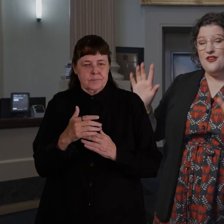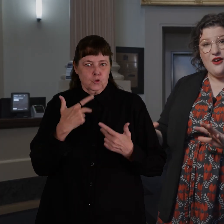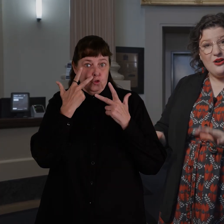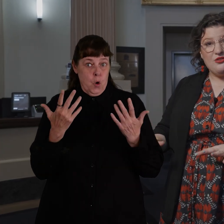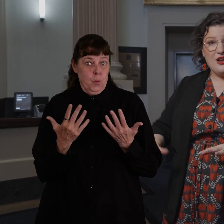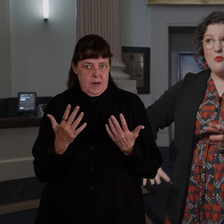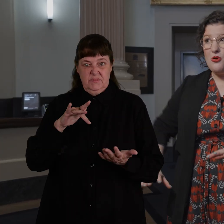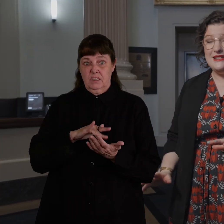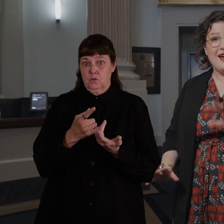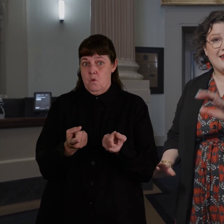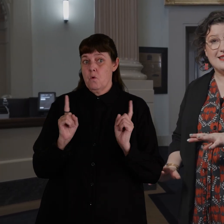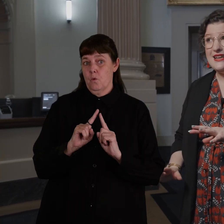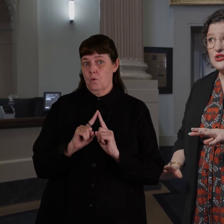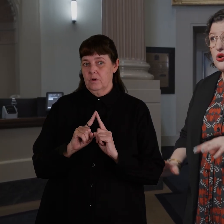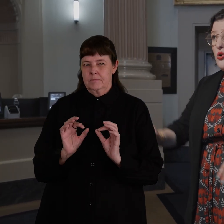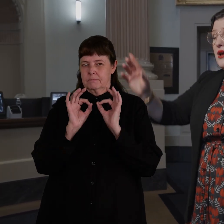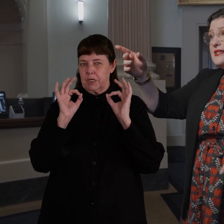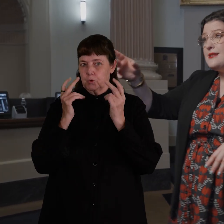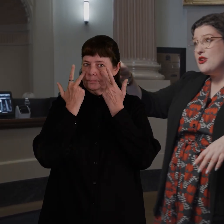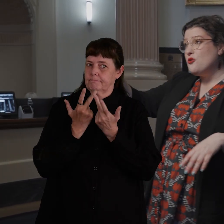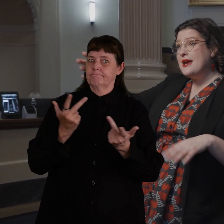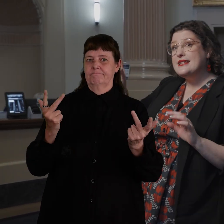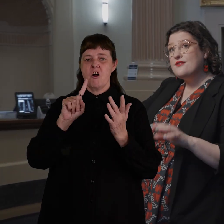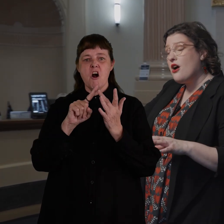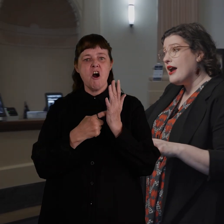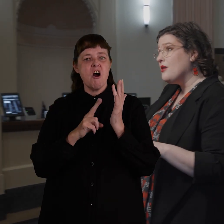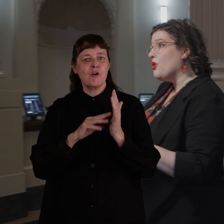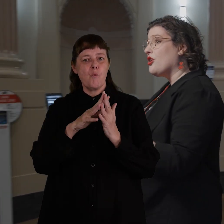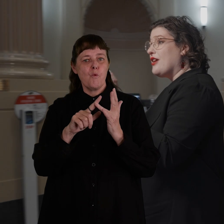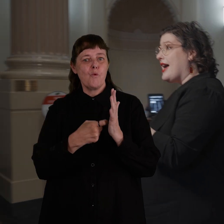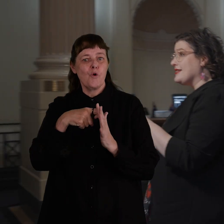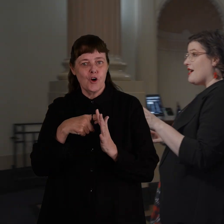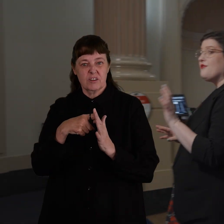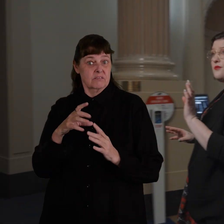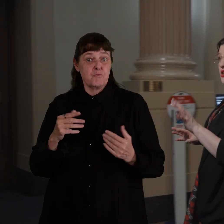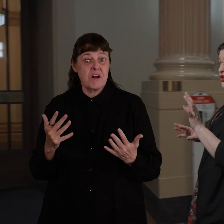The final thing I'll point out in Centre Hall is a special piece of iron work that has come from the